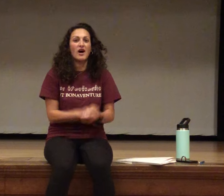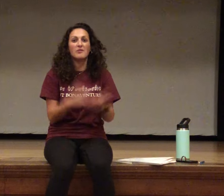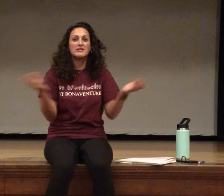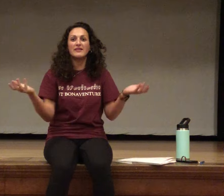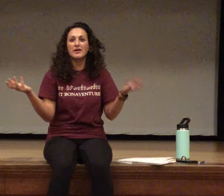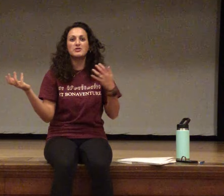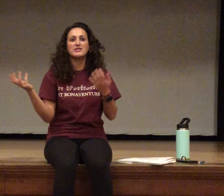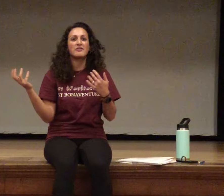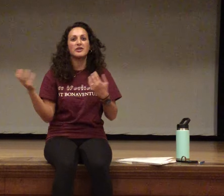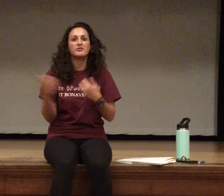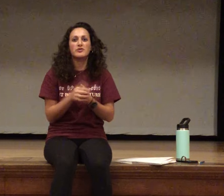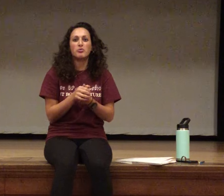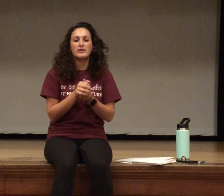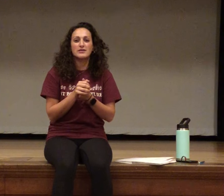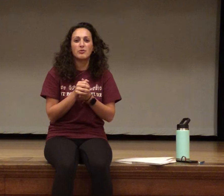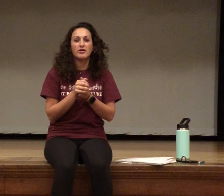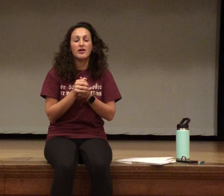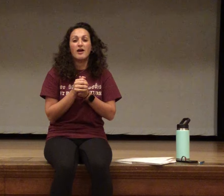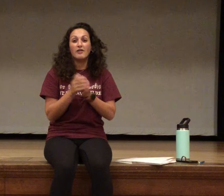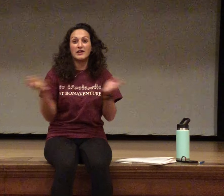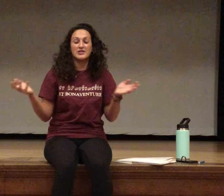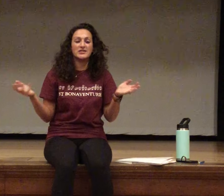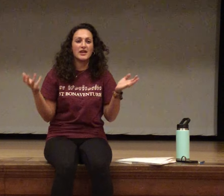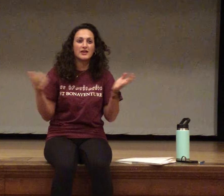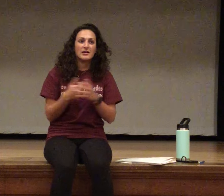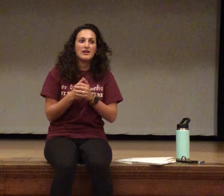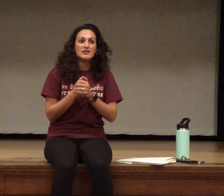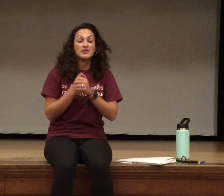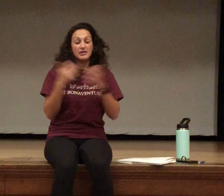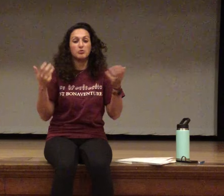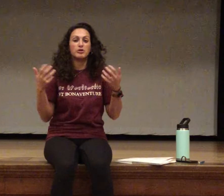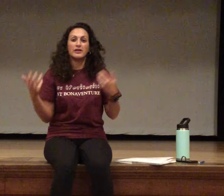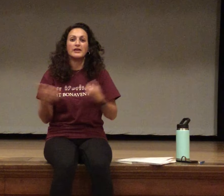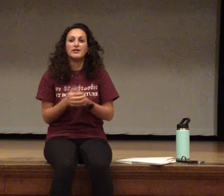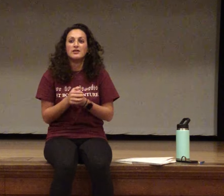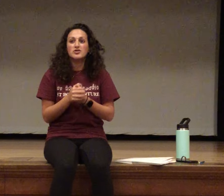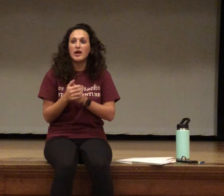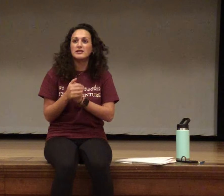in Sign Language it's not really rude to point to someone unless it's like deliberately trying